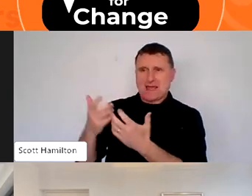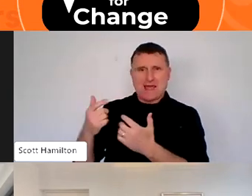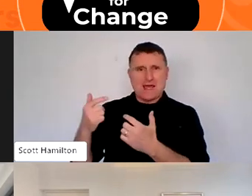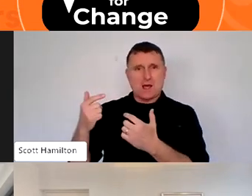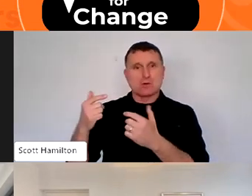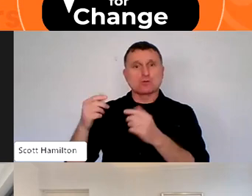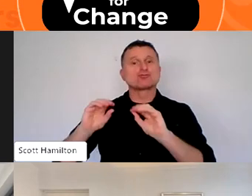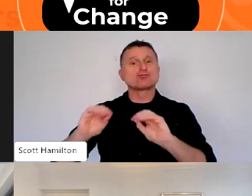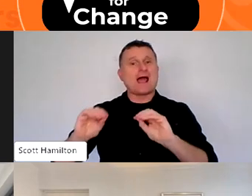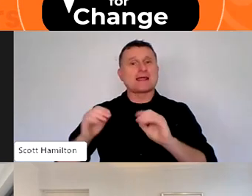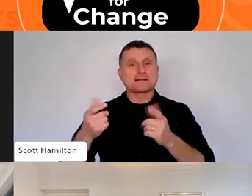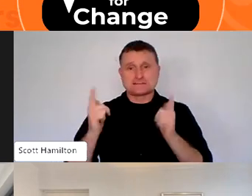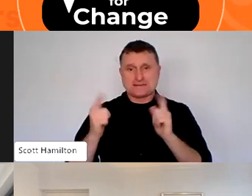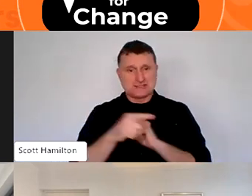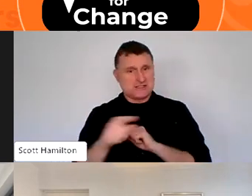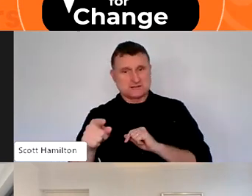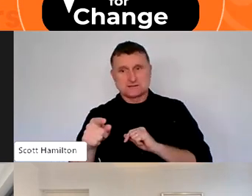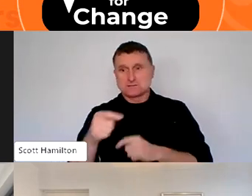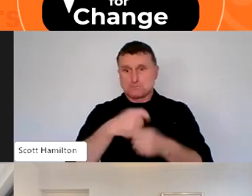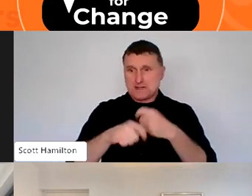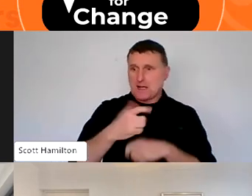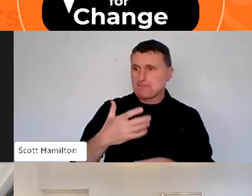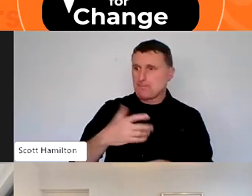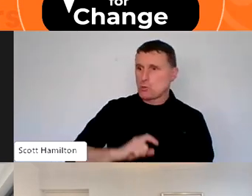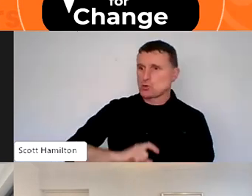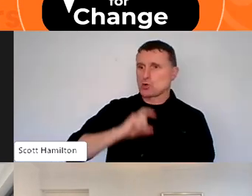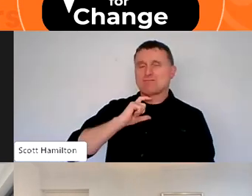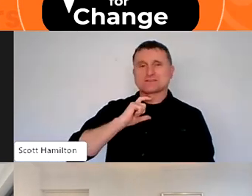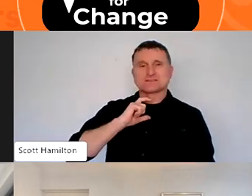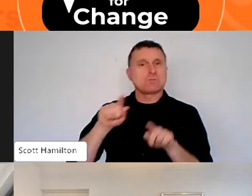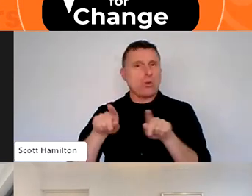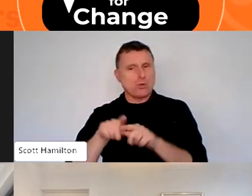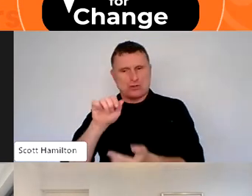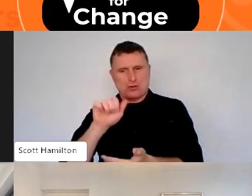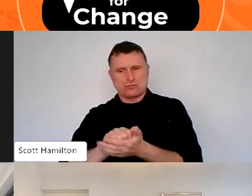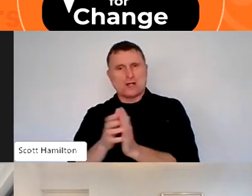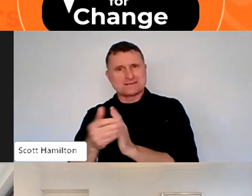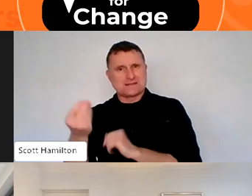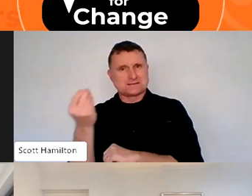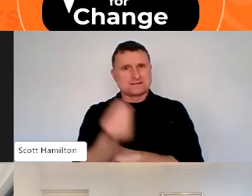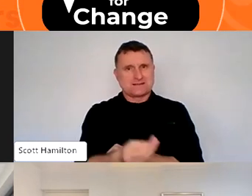our teachers to be confident and equipped for providing universally